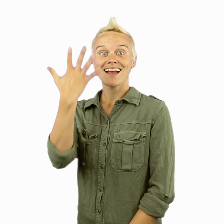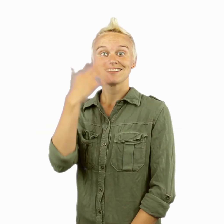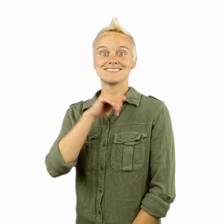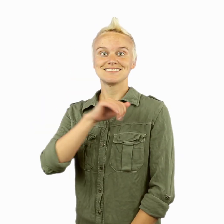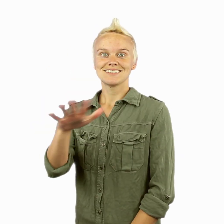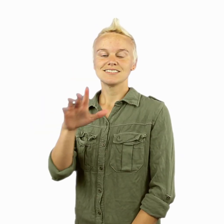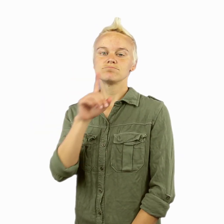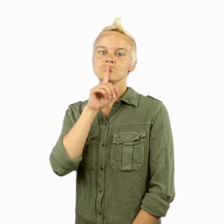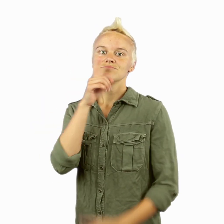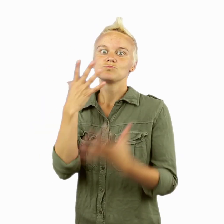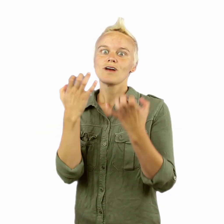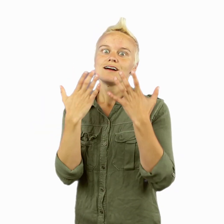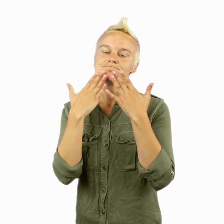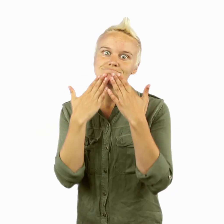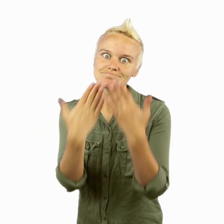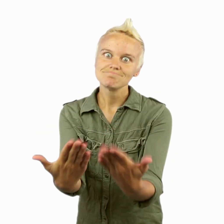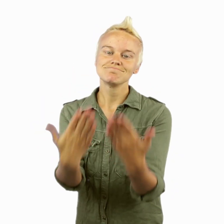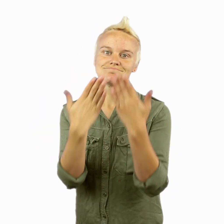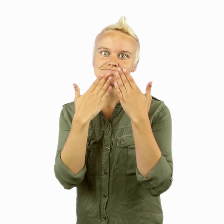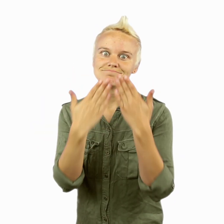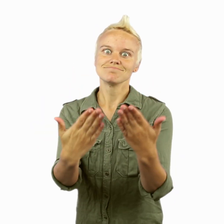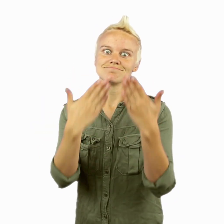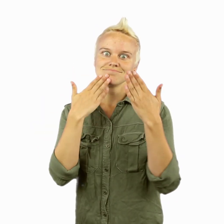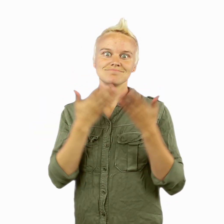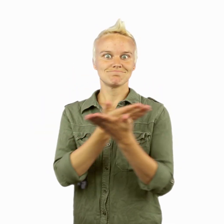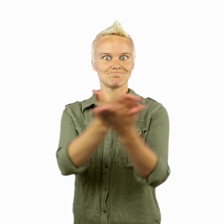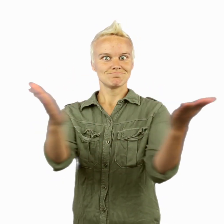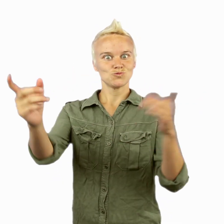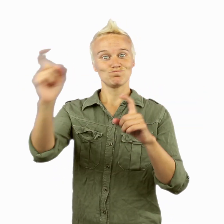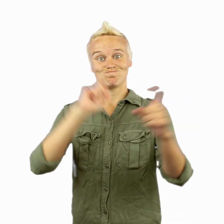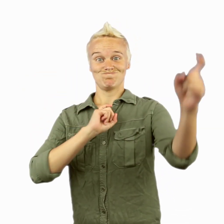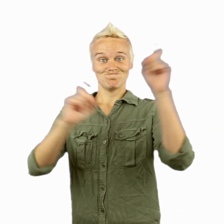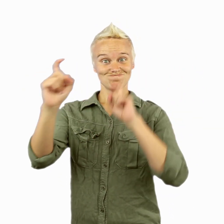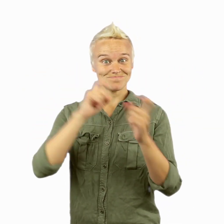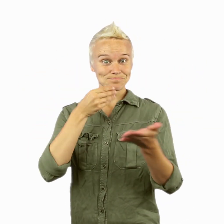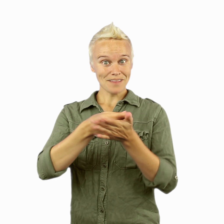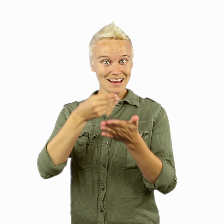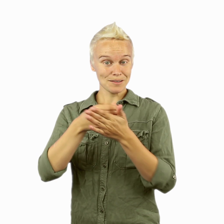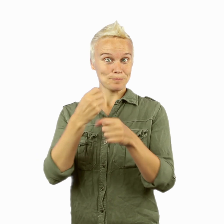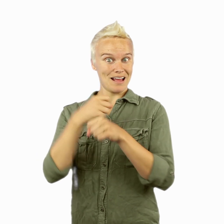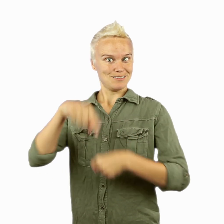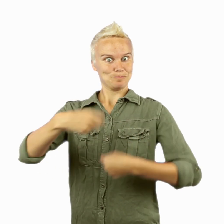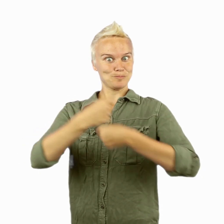Hands Land wants to thank everyone who donated the funds to make this production possible.